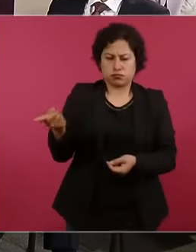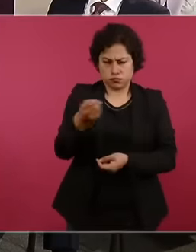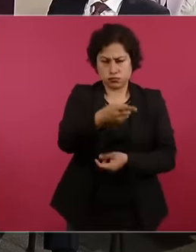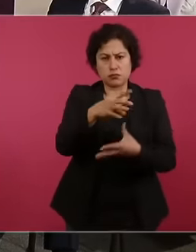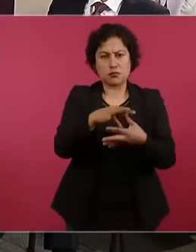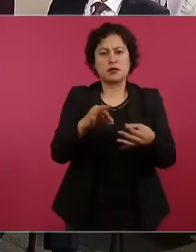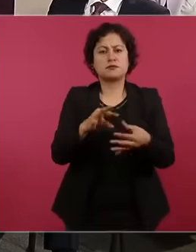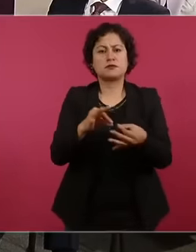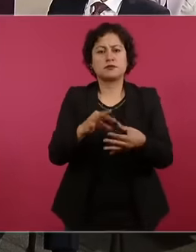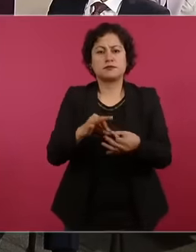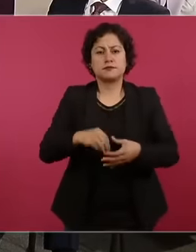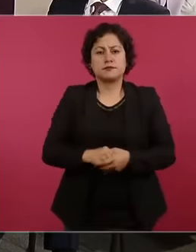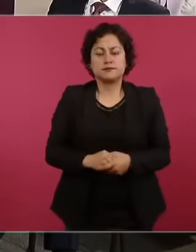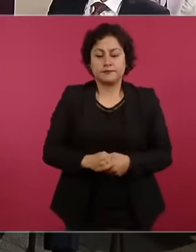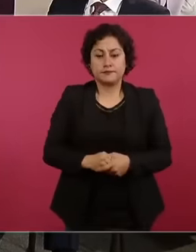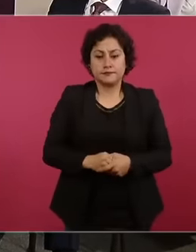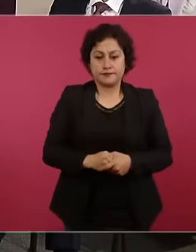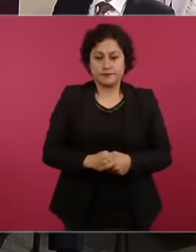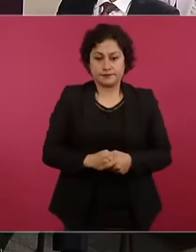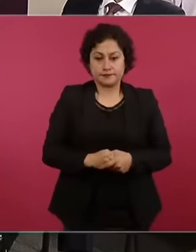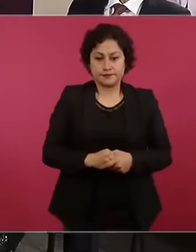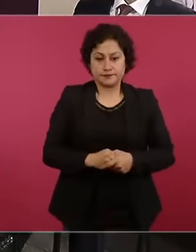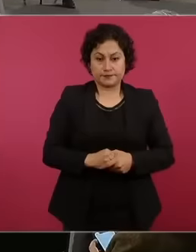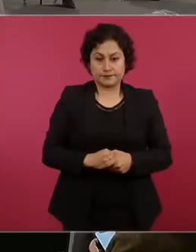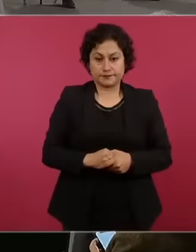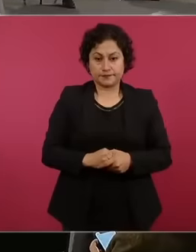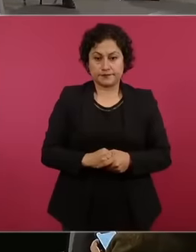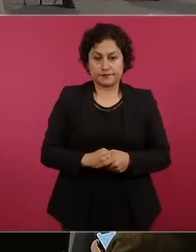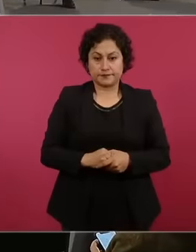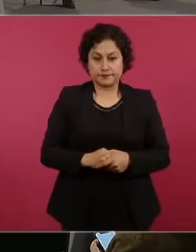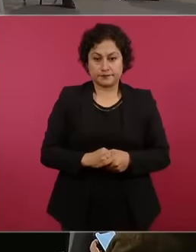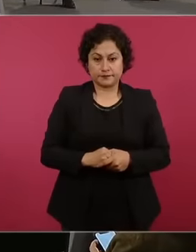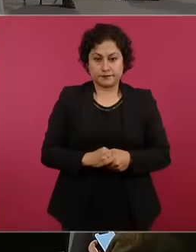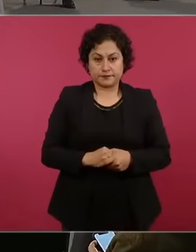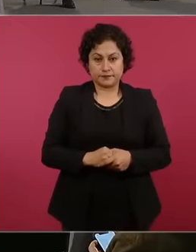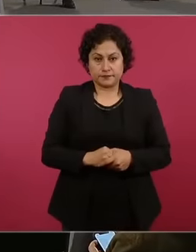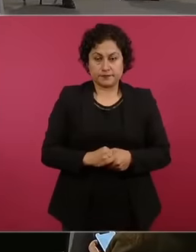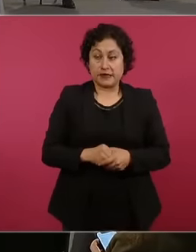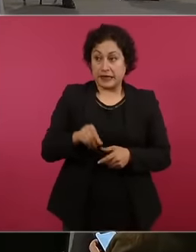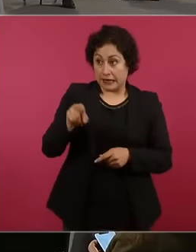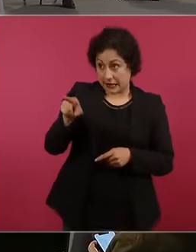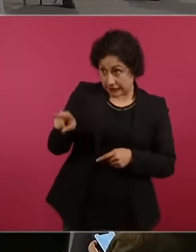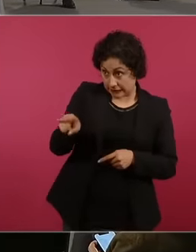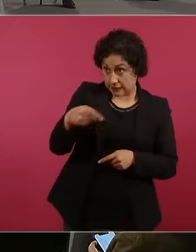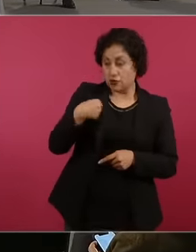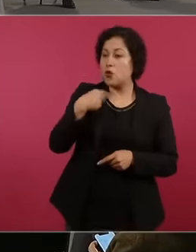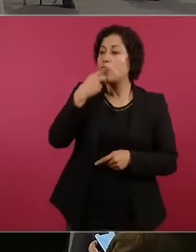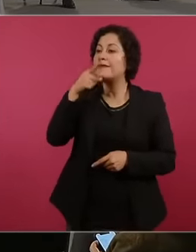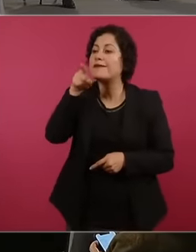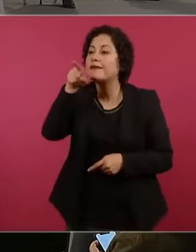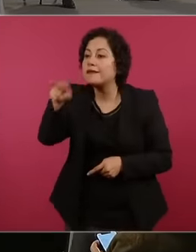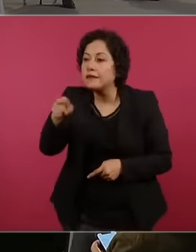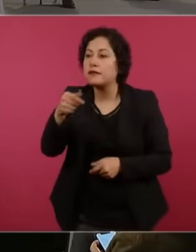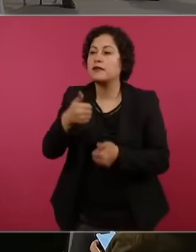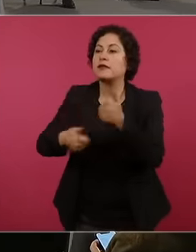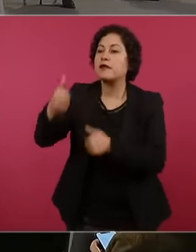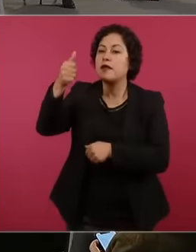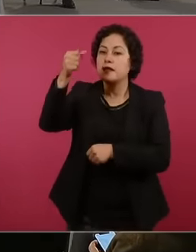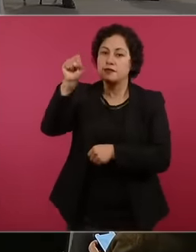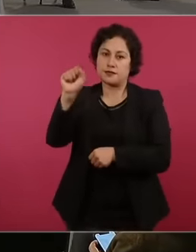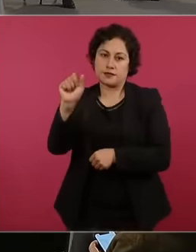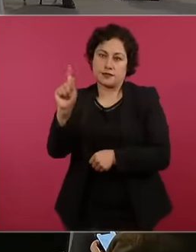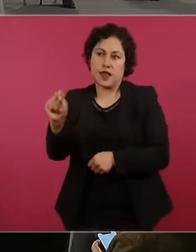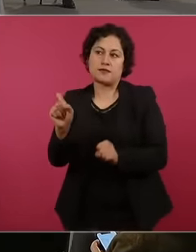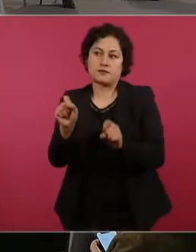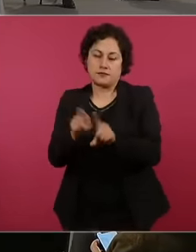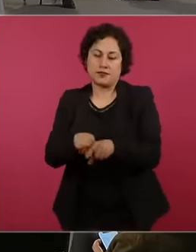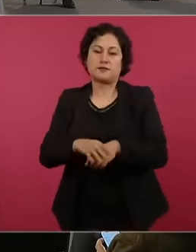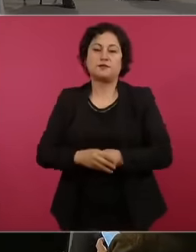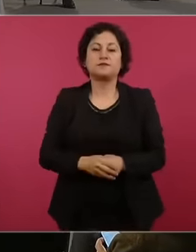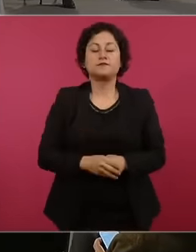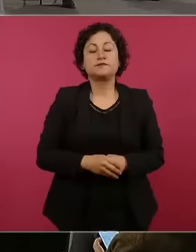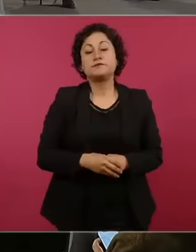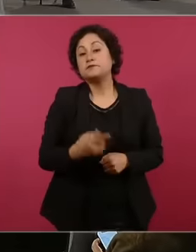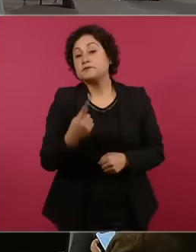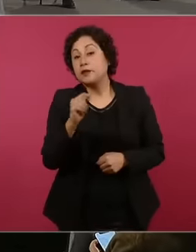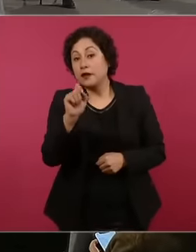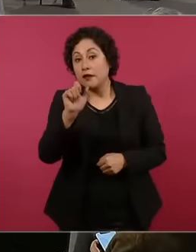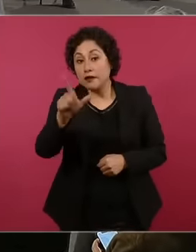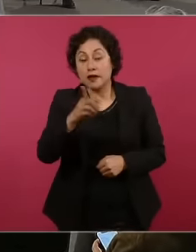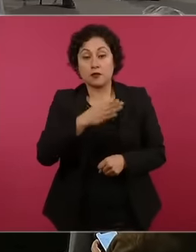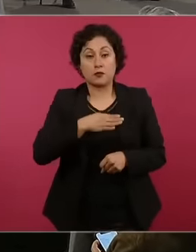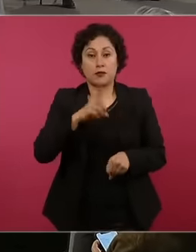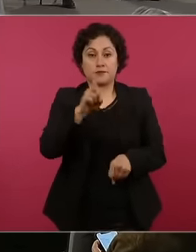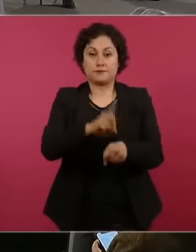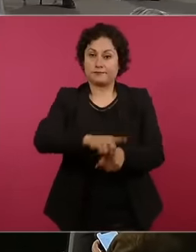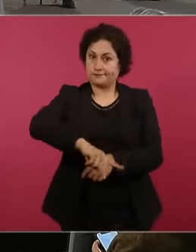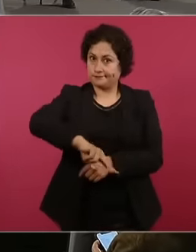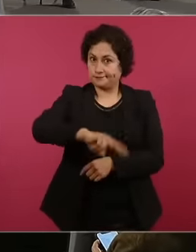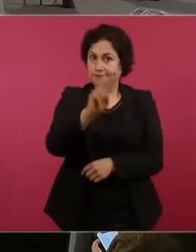agreement between you and the director of saté, in fact, Mr. President, what I propose is to carry out